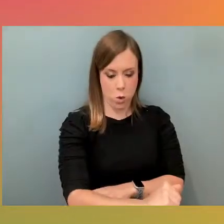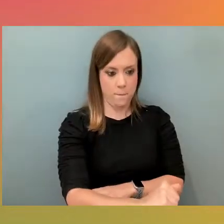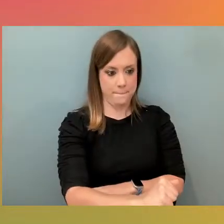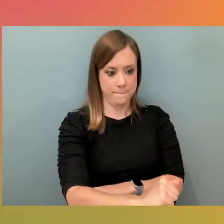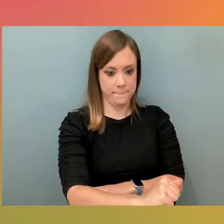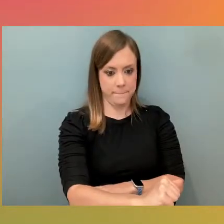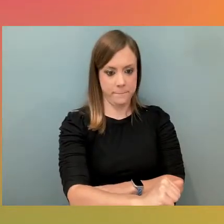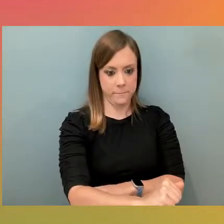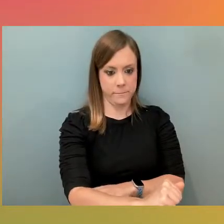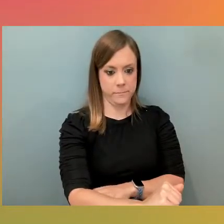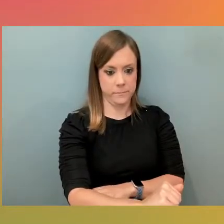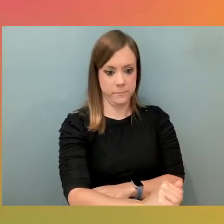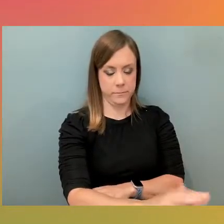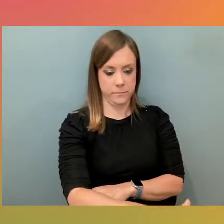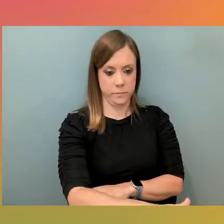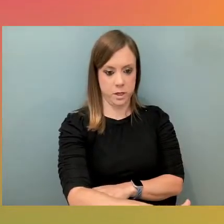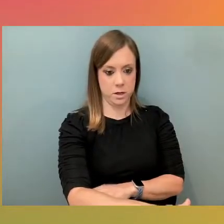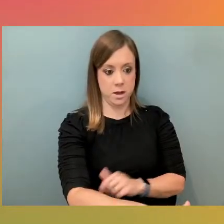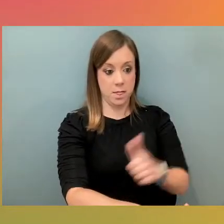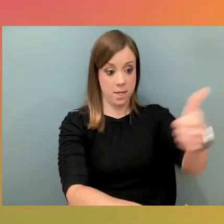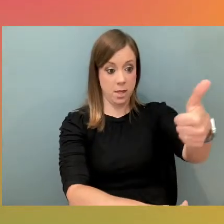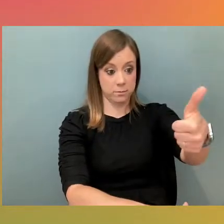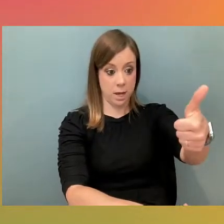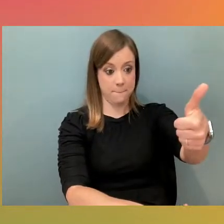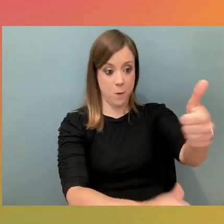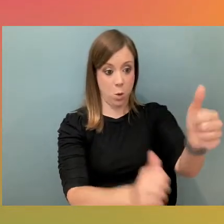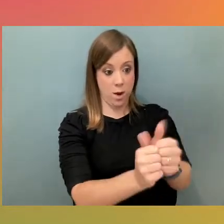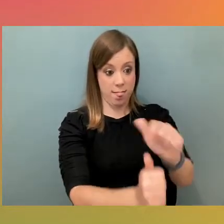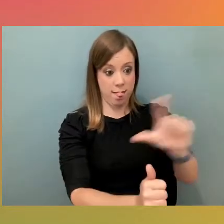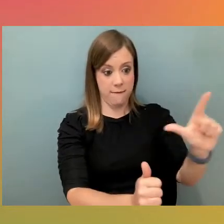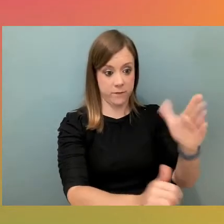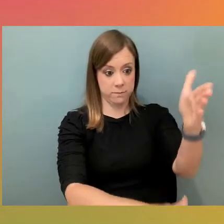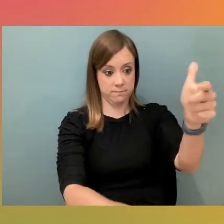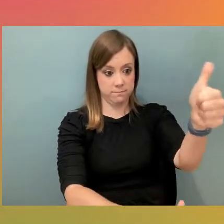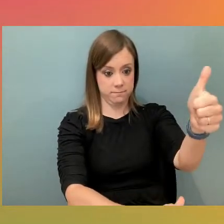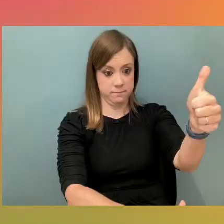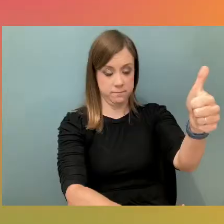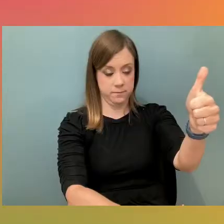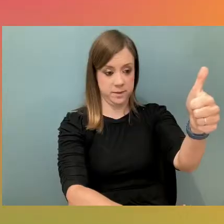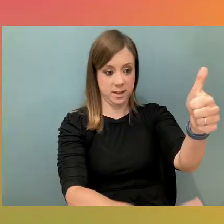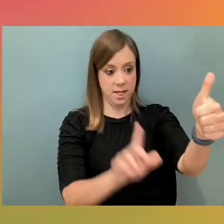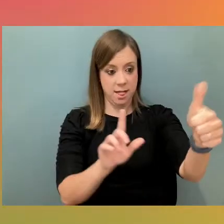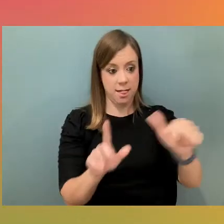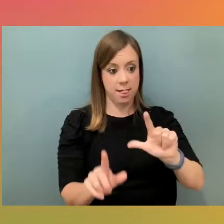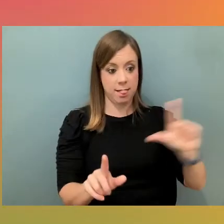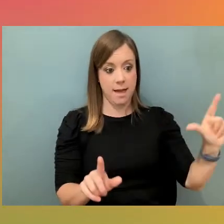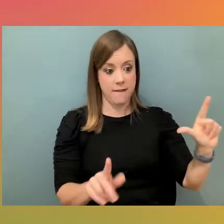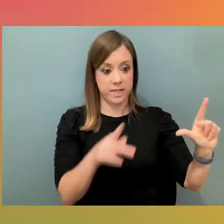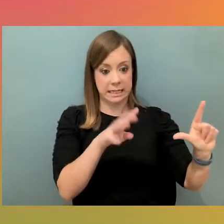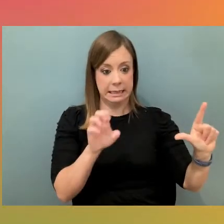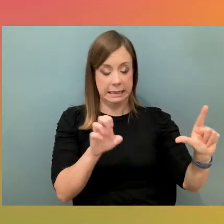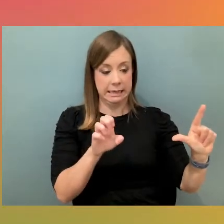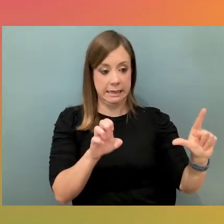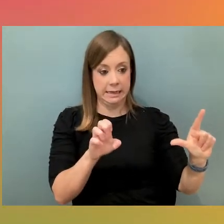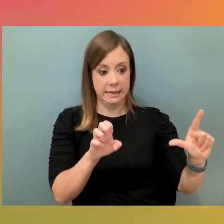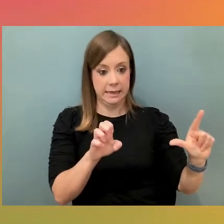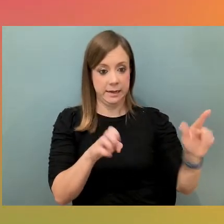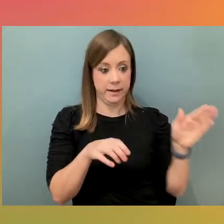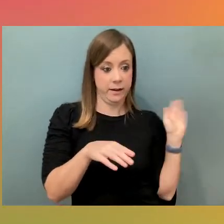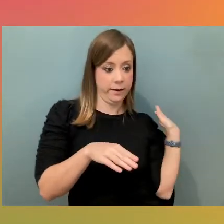RIGHT ELBOW TO THE MAT. CROSS THAT ARM DIAGONALLY ACROSS THE MAT. YEP, YOU GOT IT. THUMBS UP.